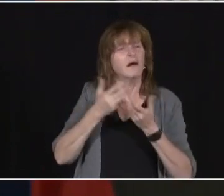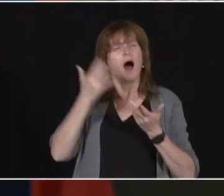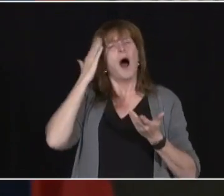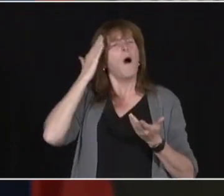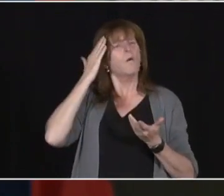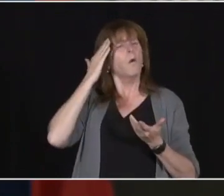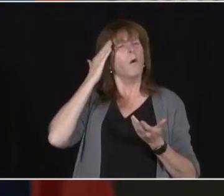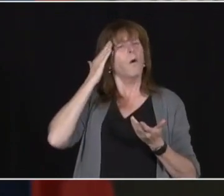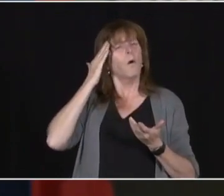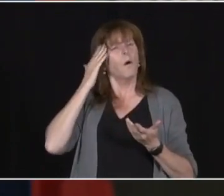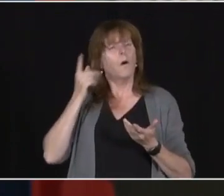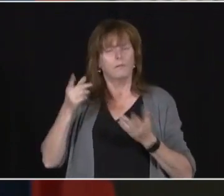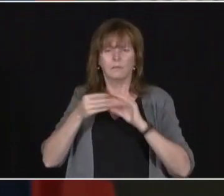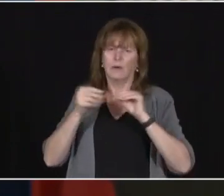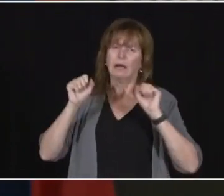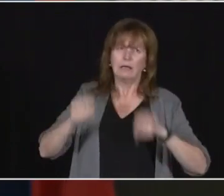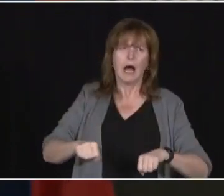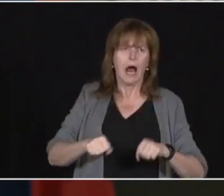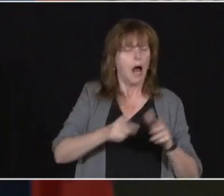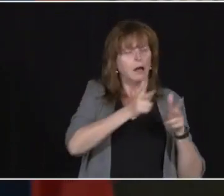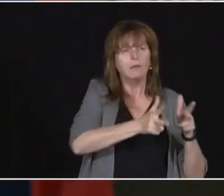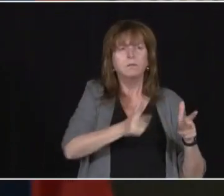exemption.